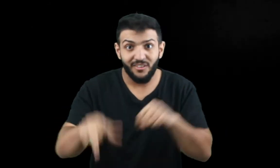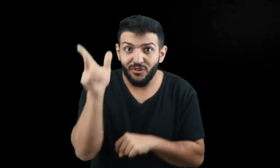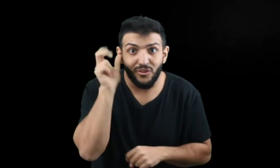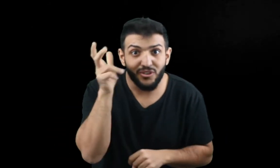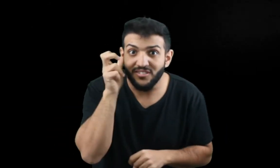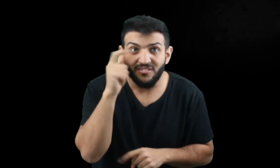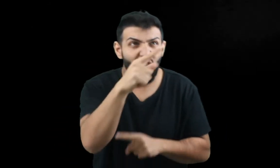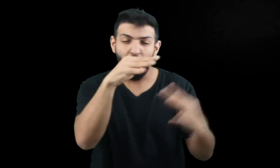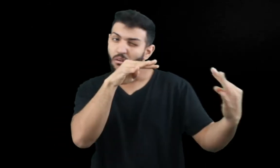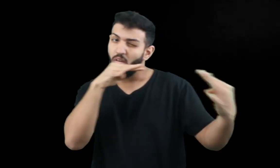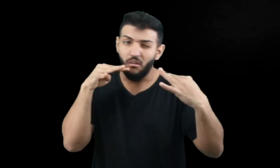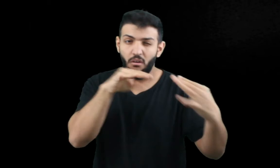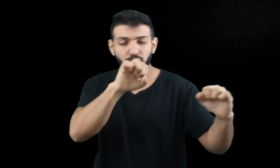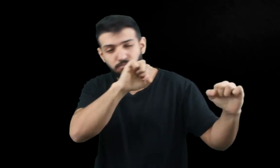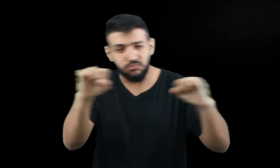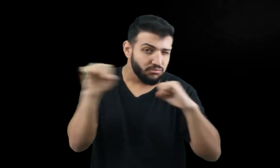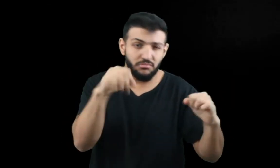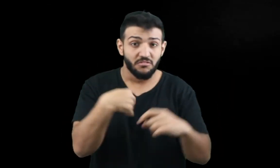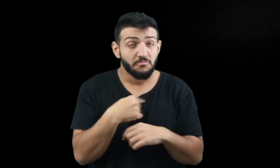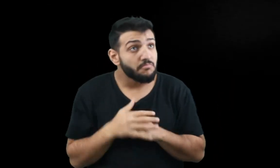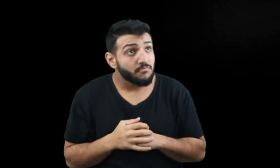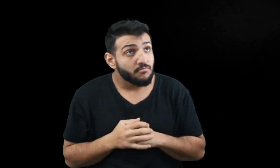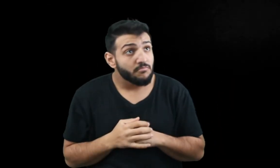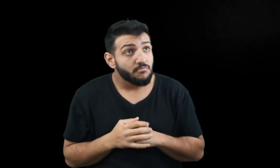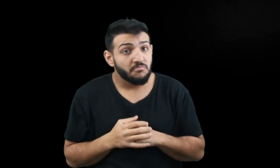But I didn't hear any of the shooting or other sounds of war.